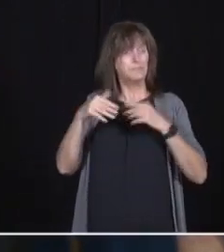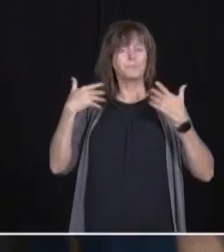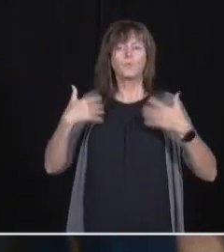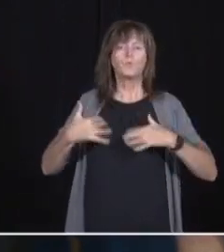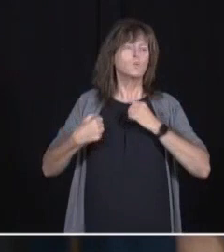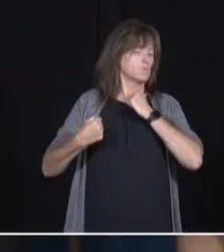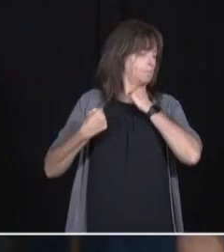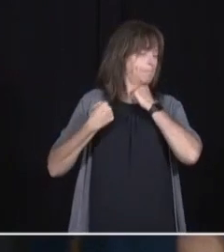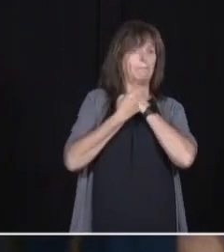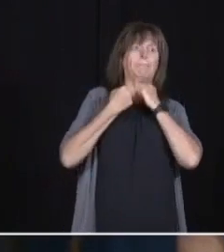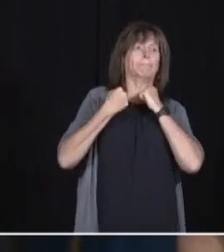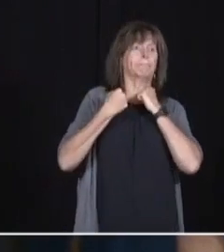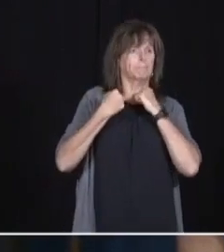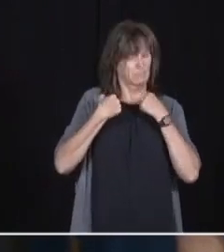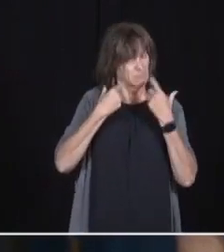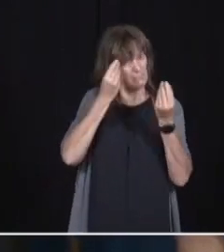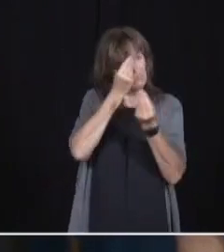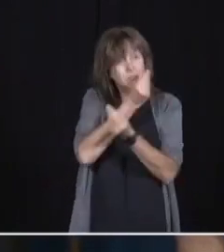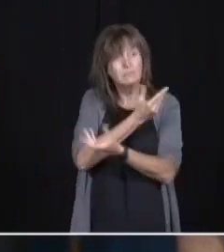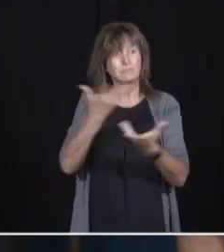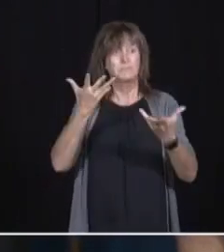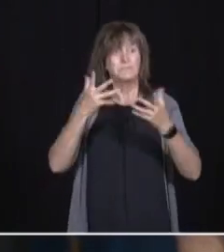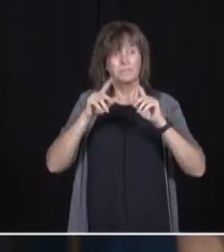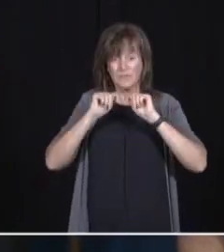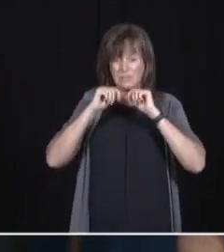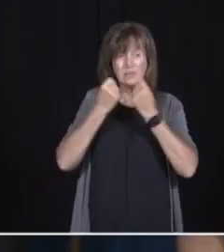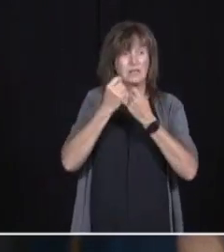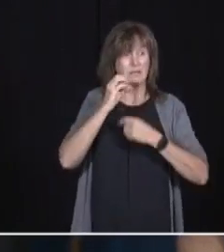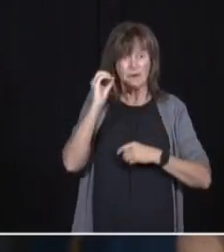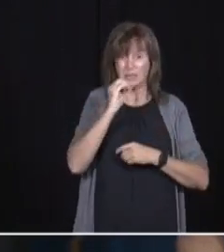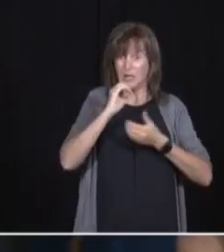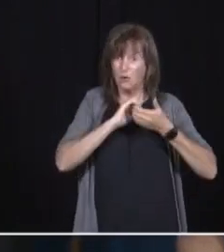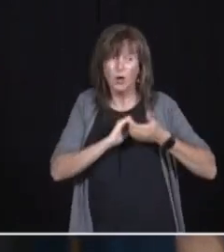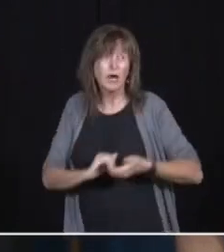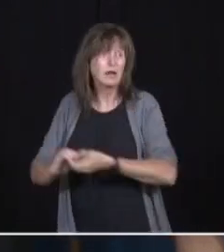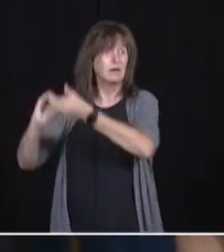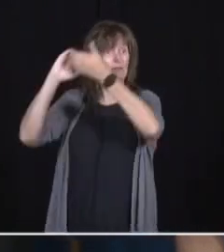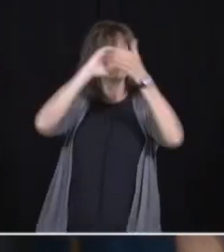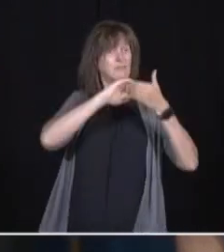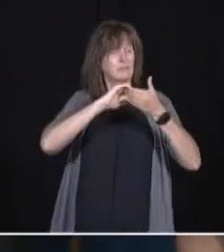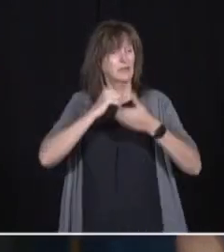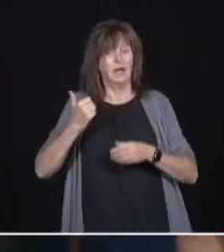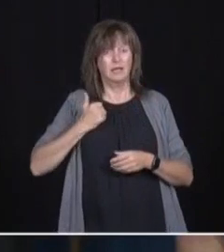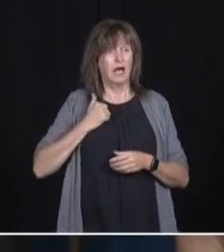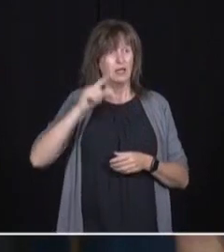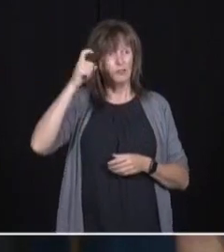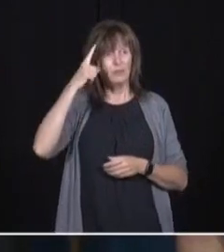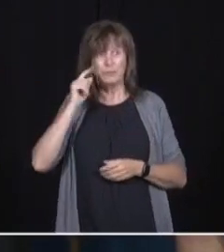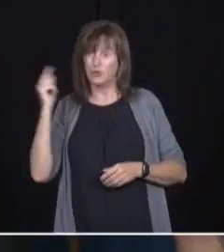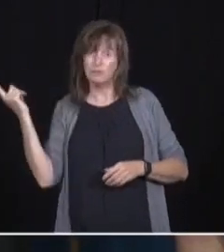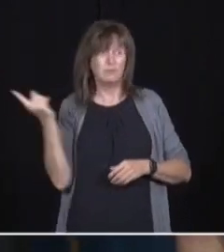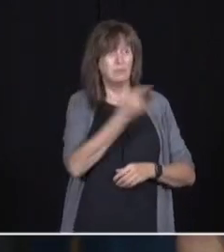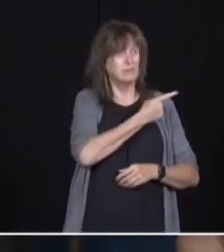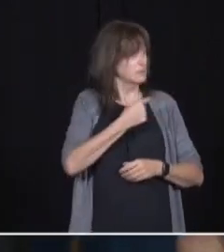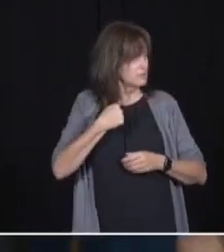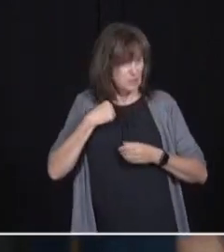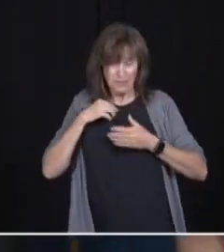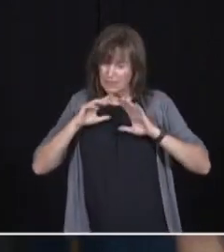My friends, we stuck together as a team Ontario and Canada's premiers stuck together as team Canada.